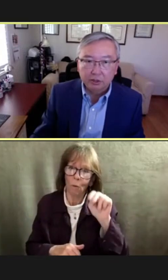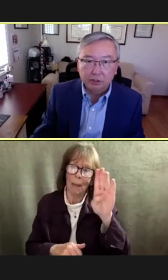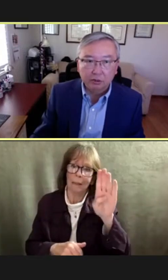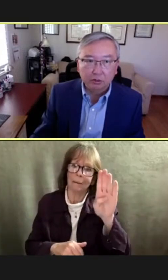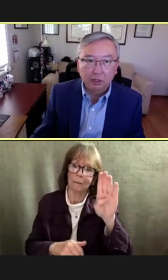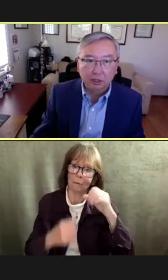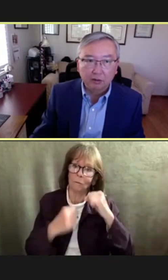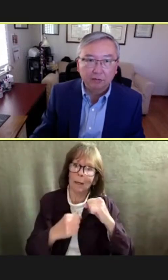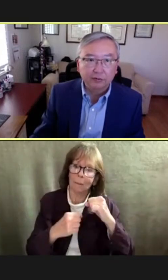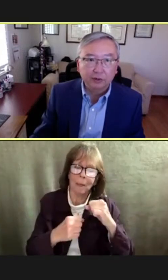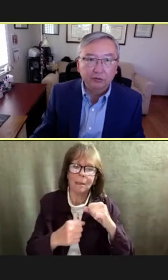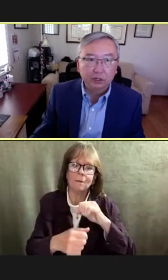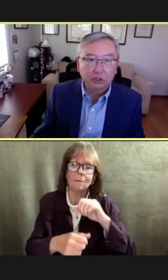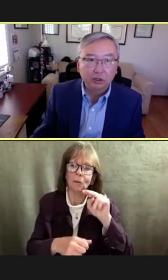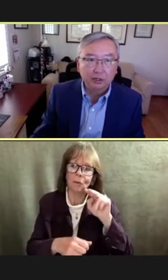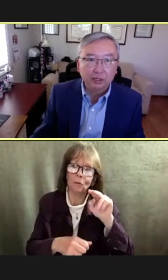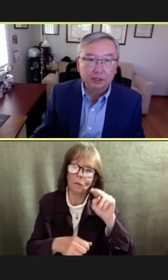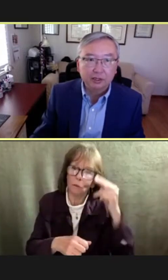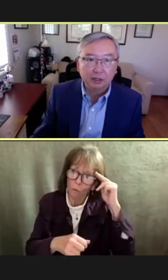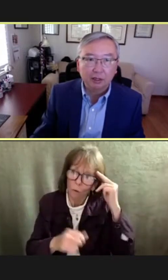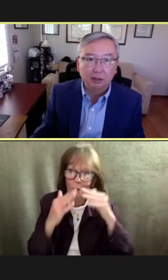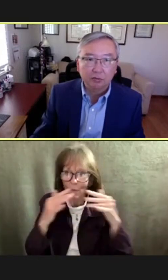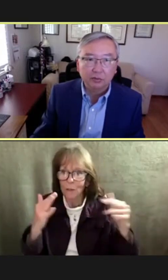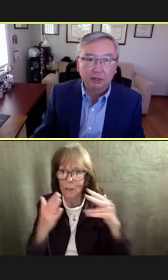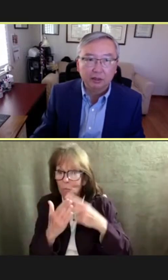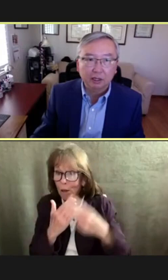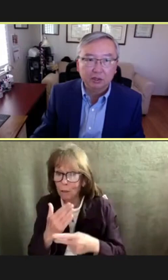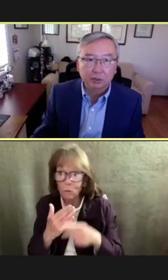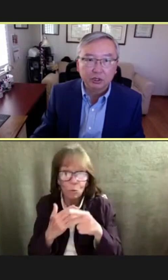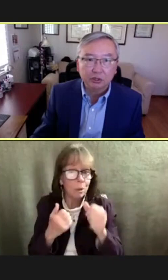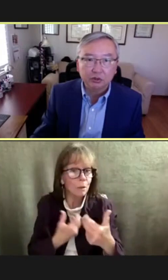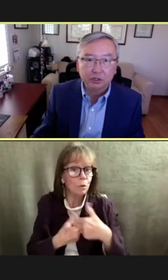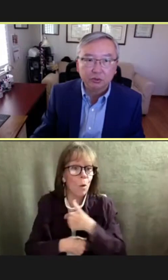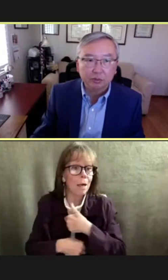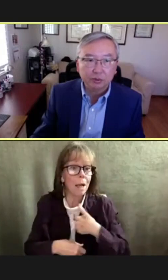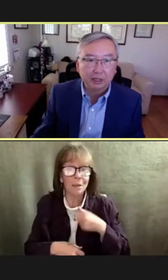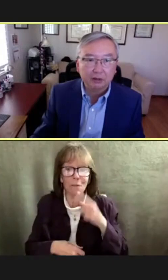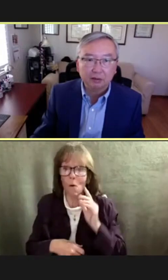So feel free to join us in our special interest group,